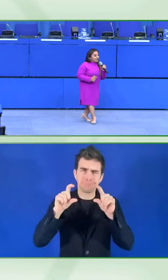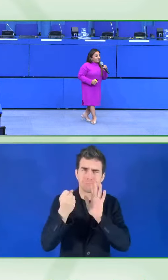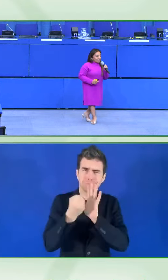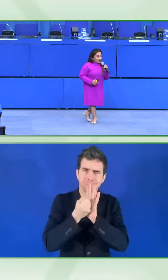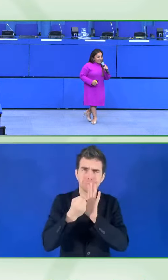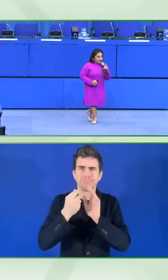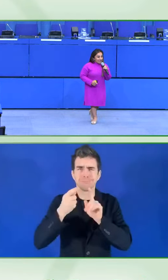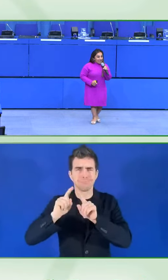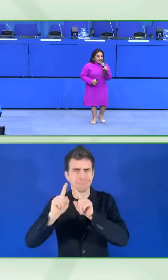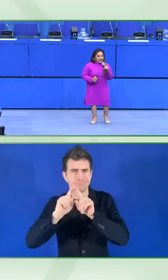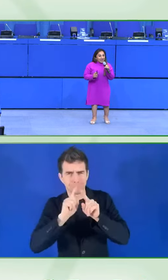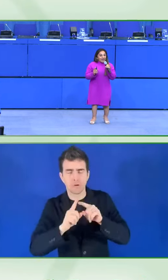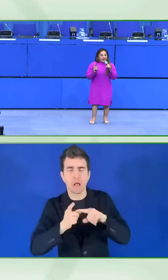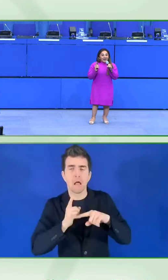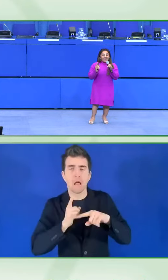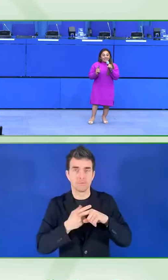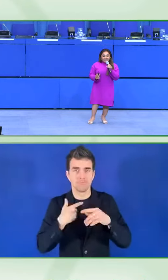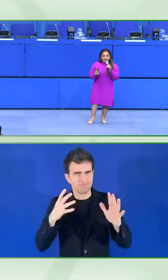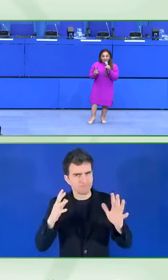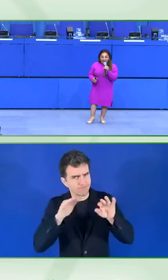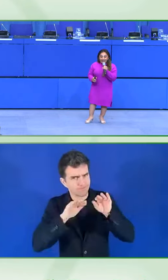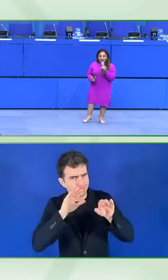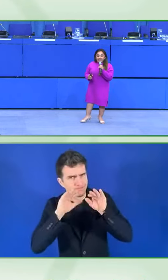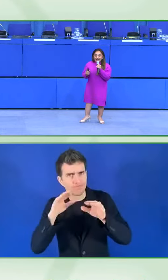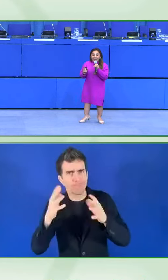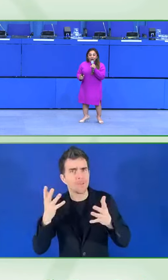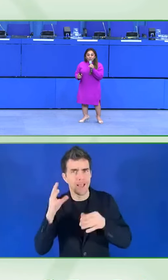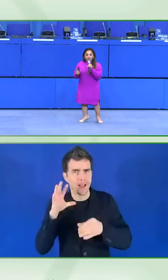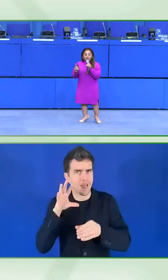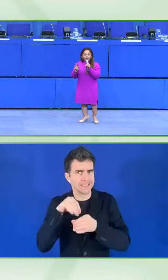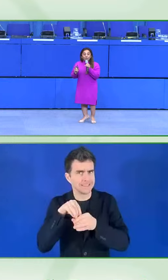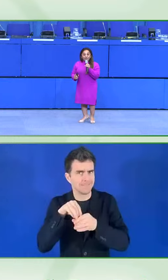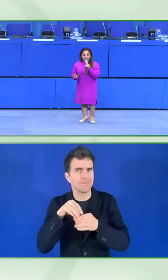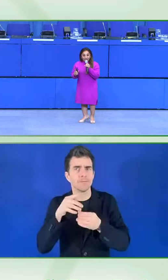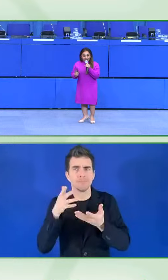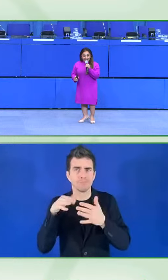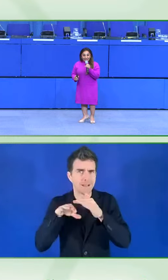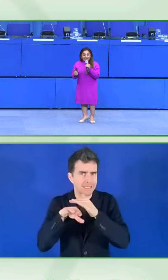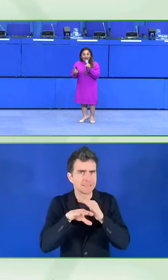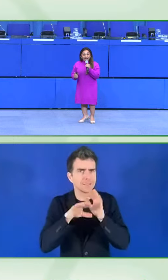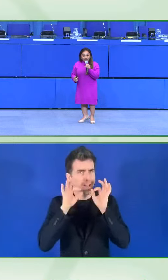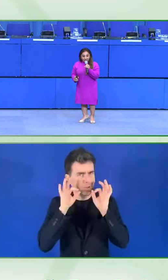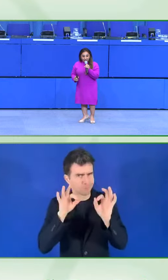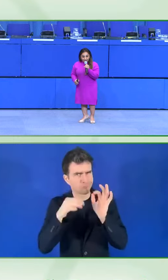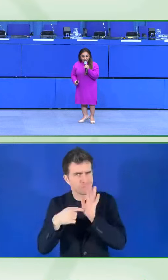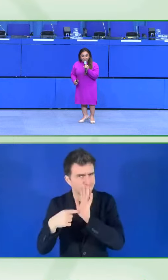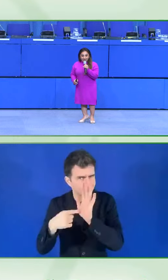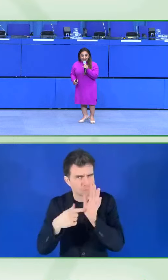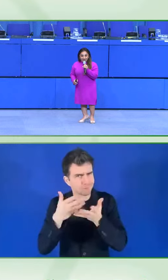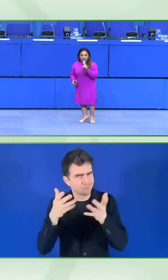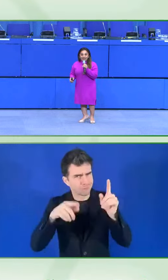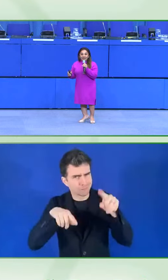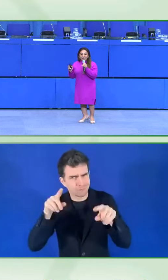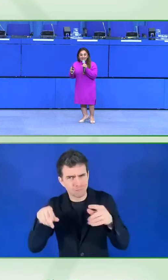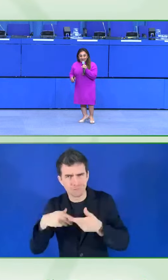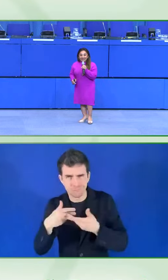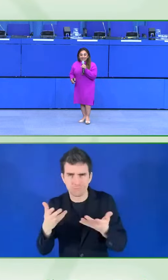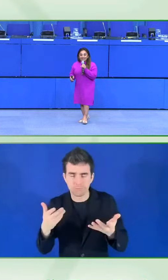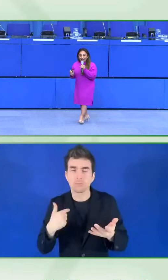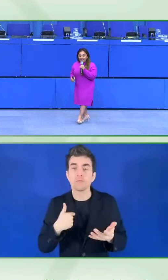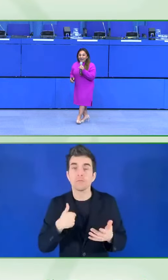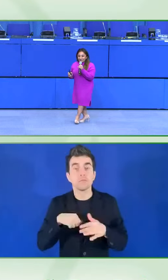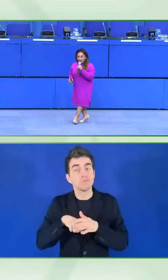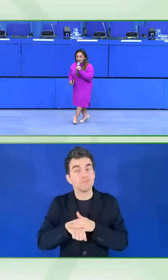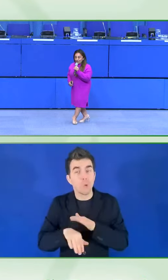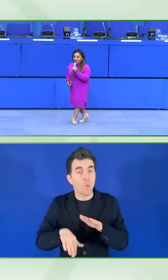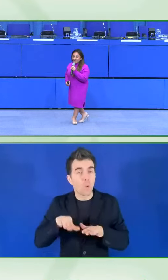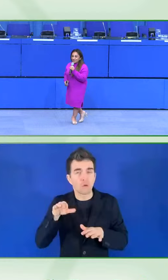I want to share a little bit about my journey and how I have been able to stand in my power